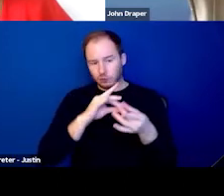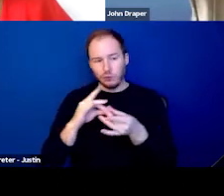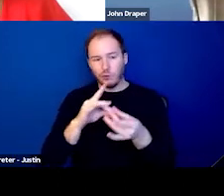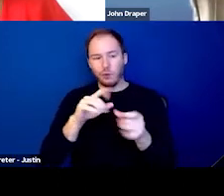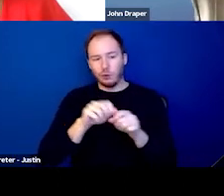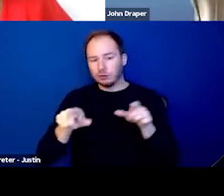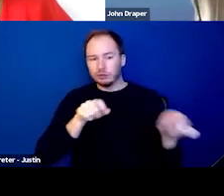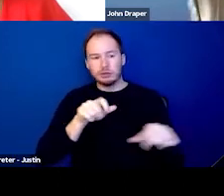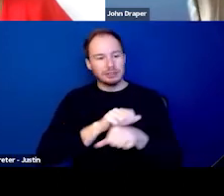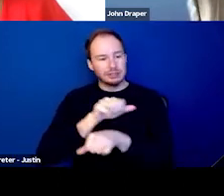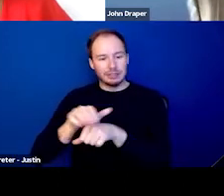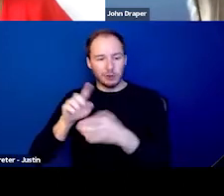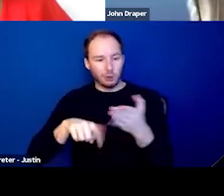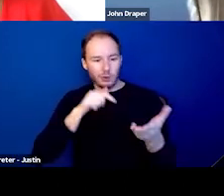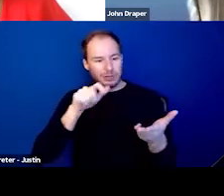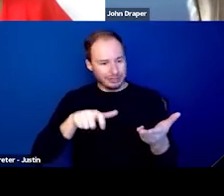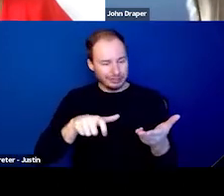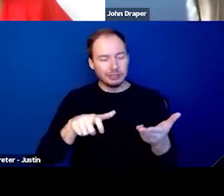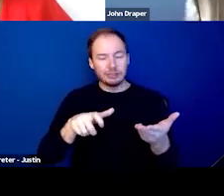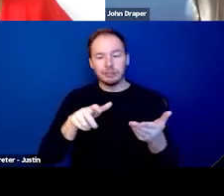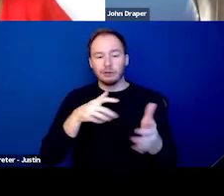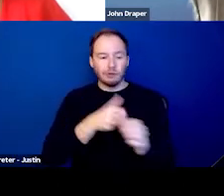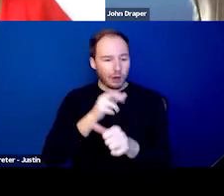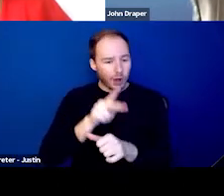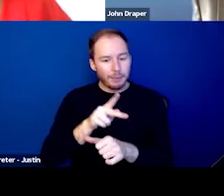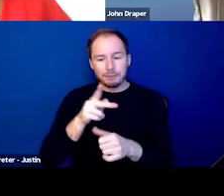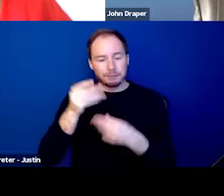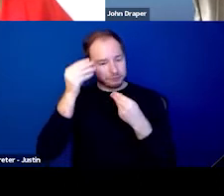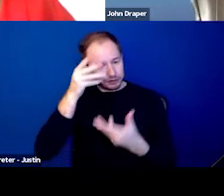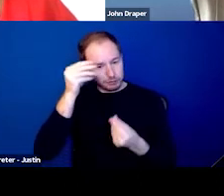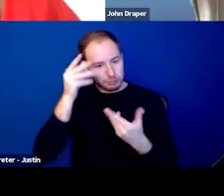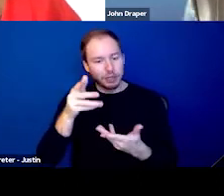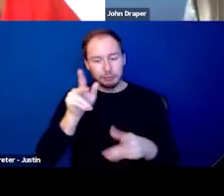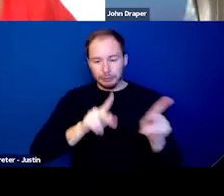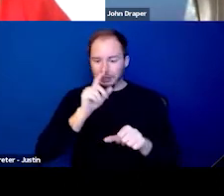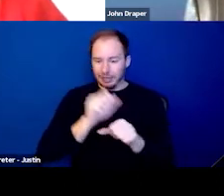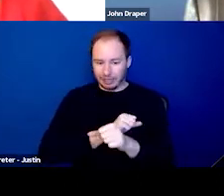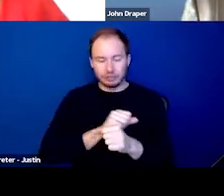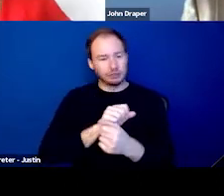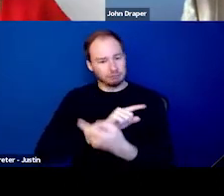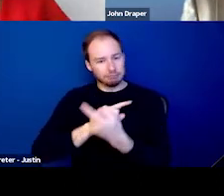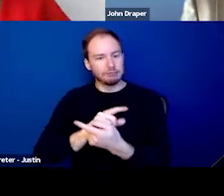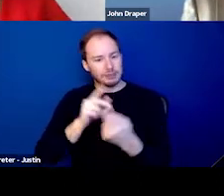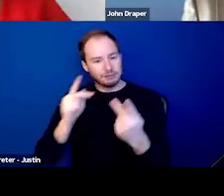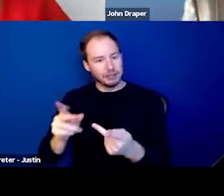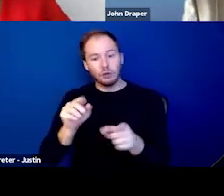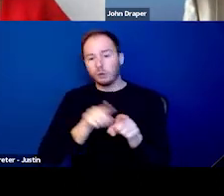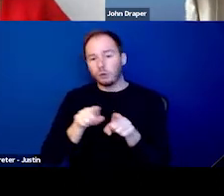and follow up with them. And to get information as needed to make sure that people are actually seen. But we also wanna make sure that we're providing